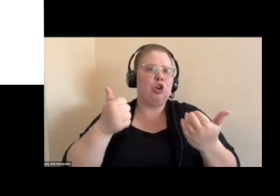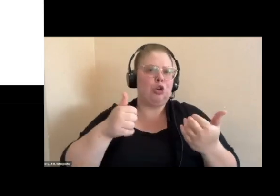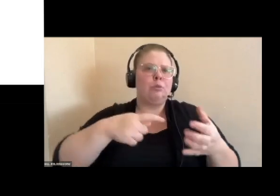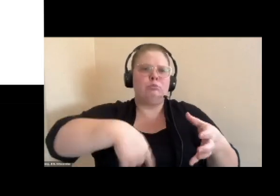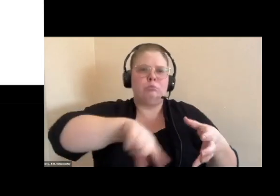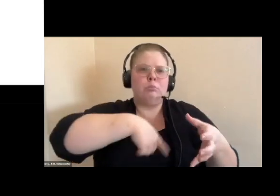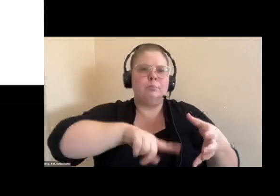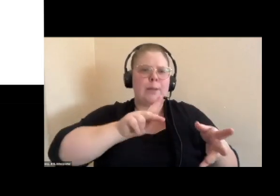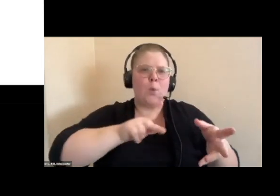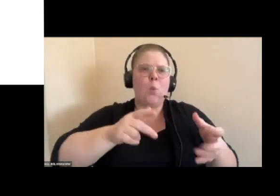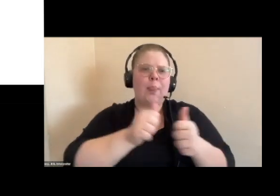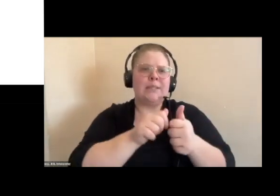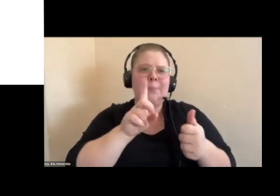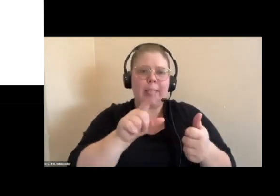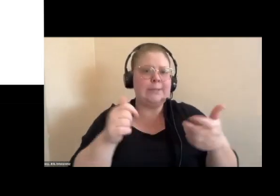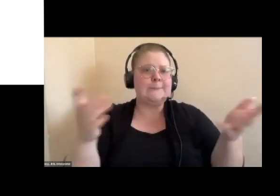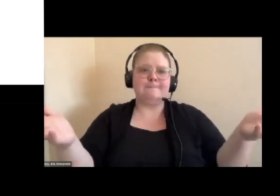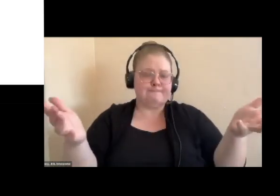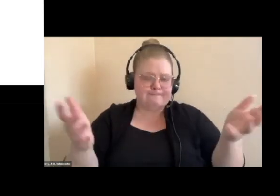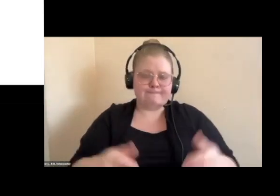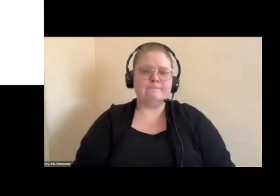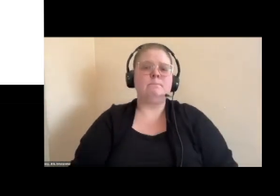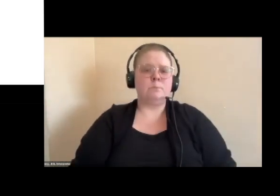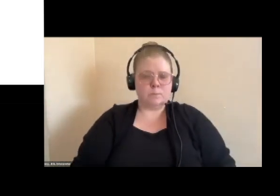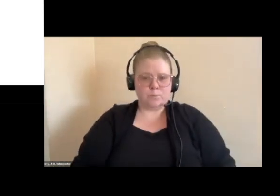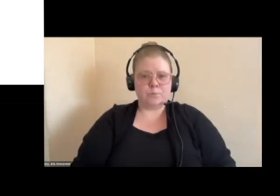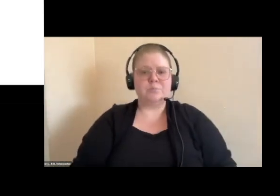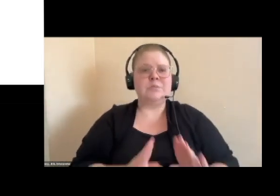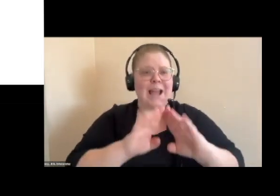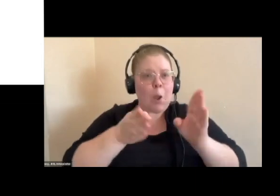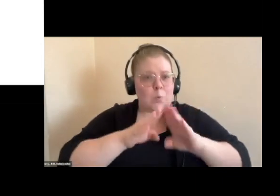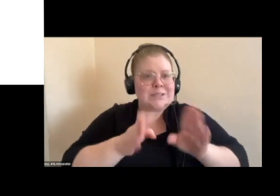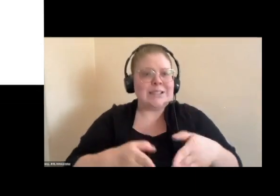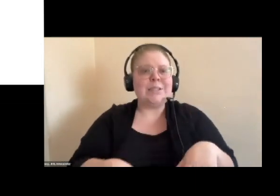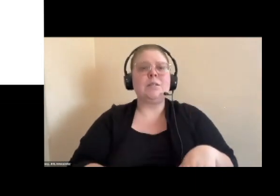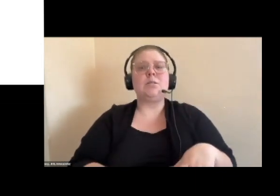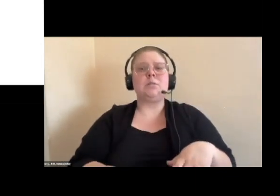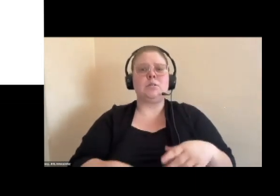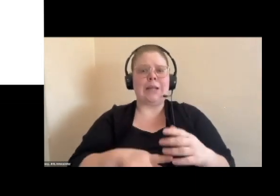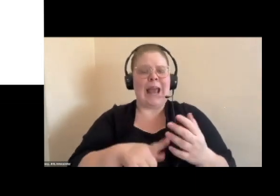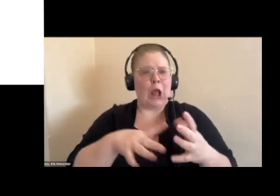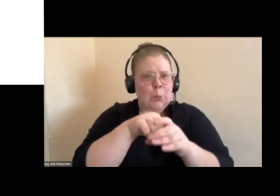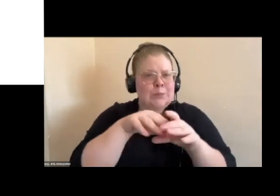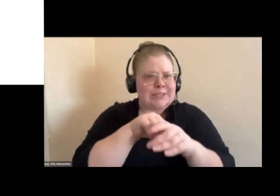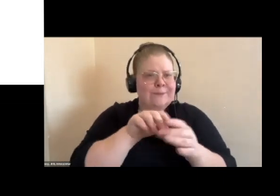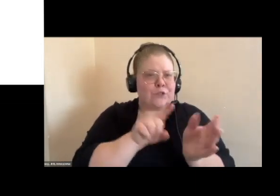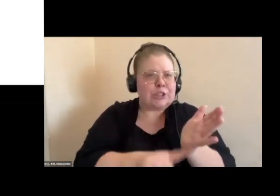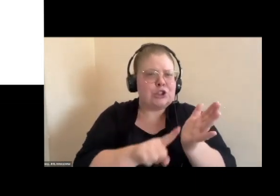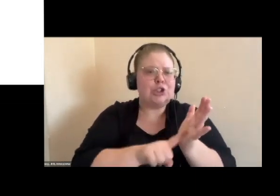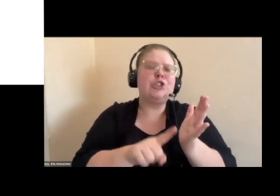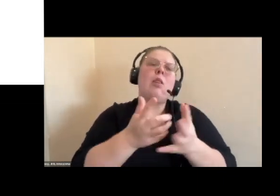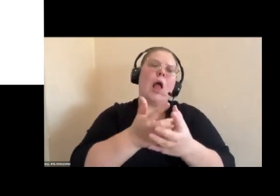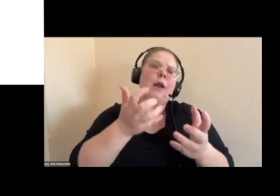Housing inclusive research. There's a lot of great stuff that was coming up.